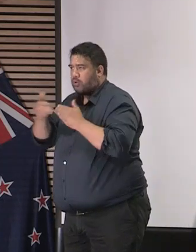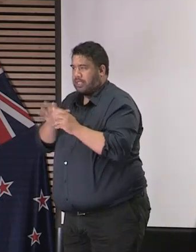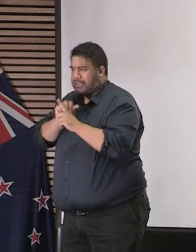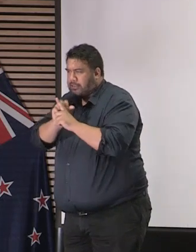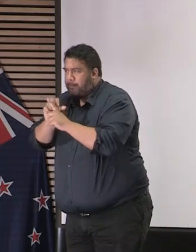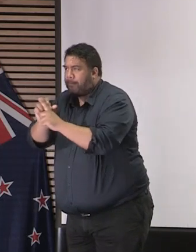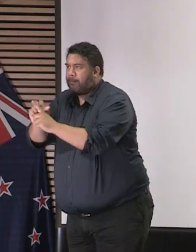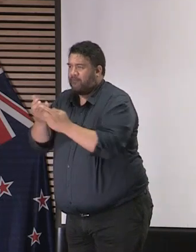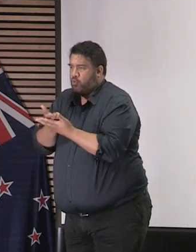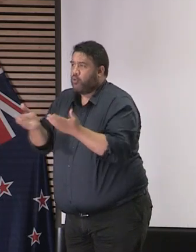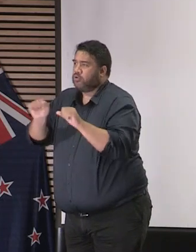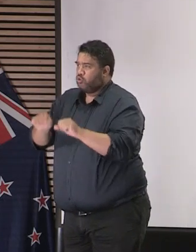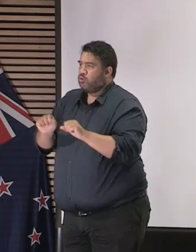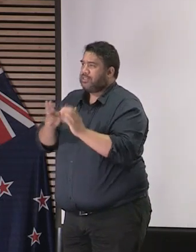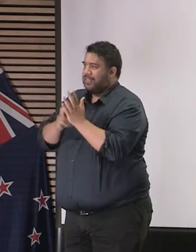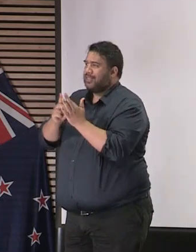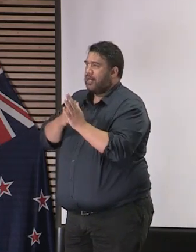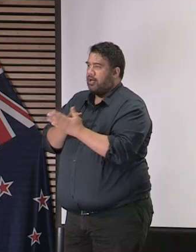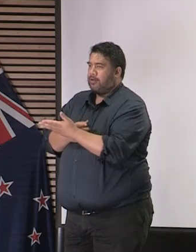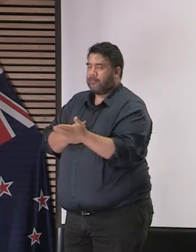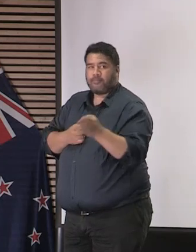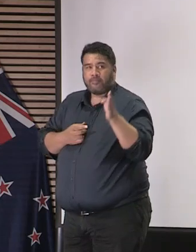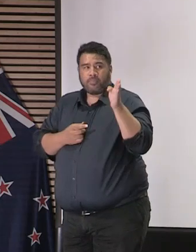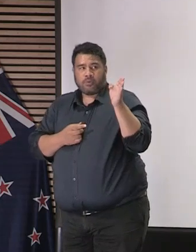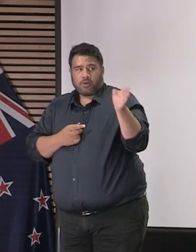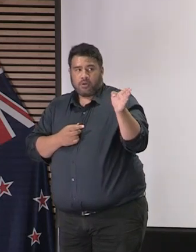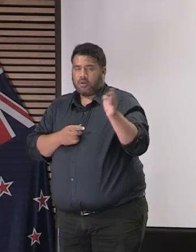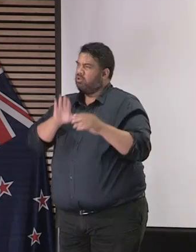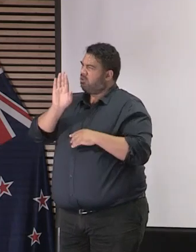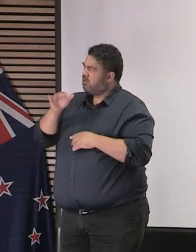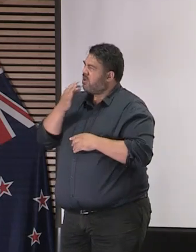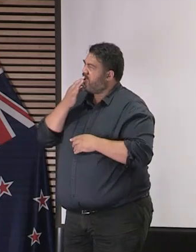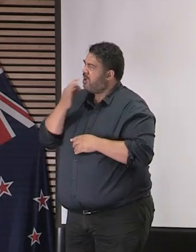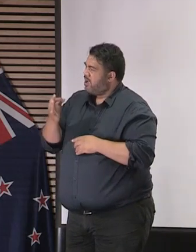up late her the year if that